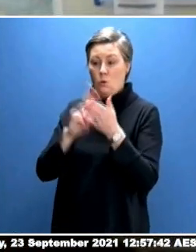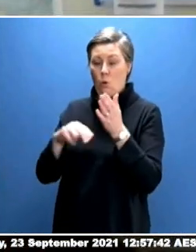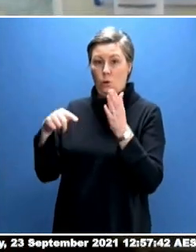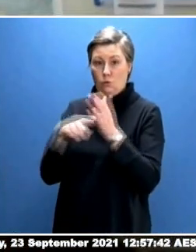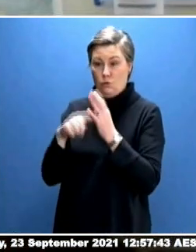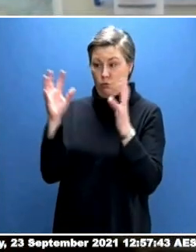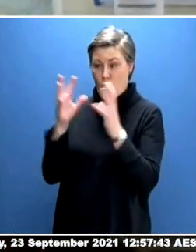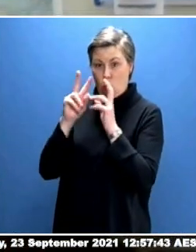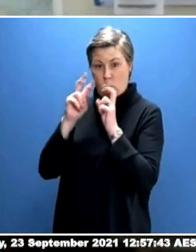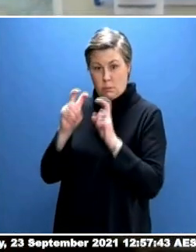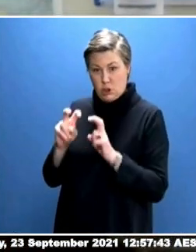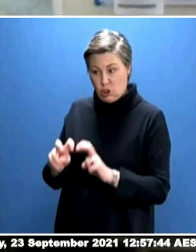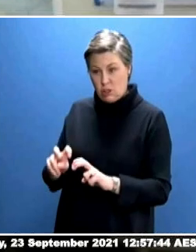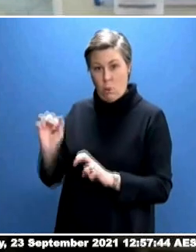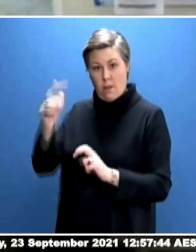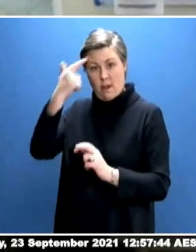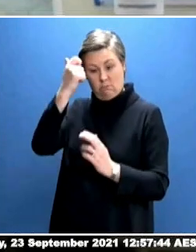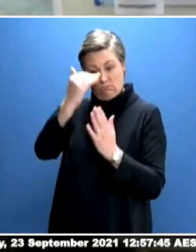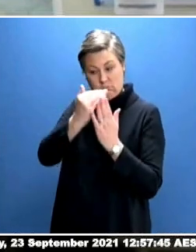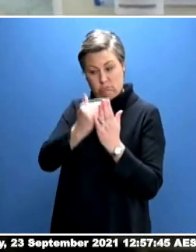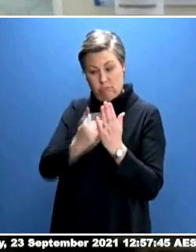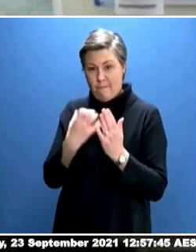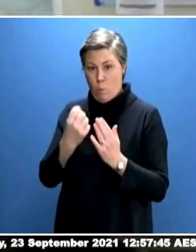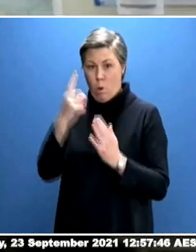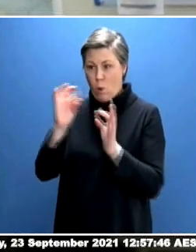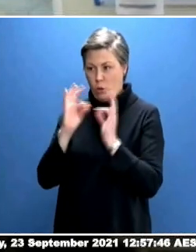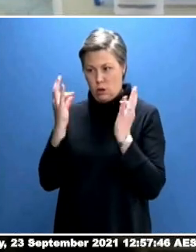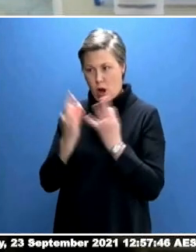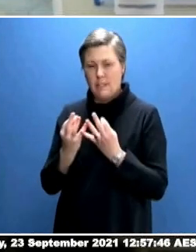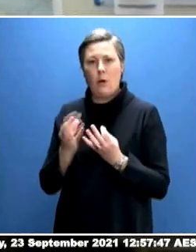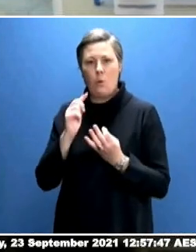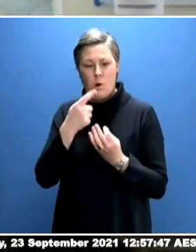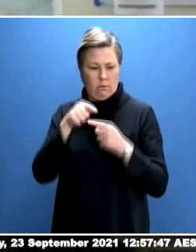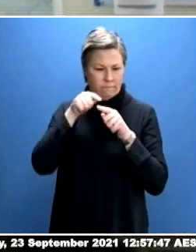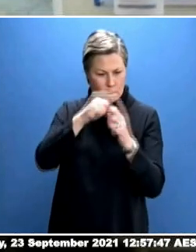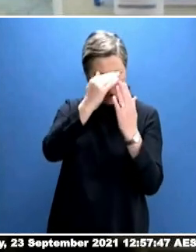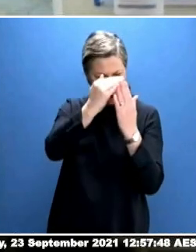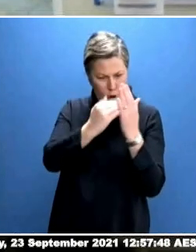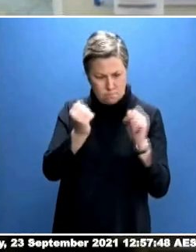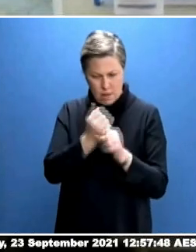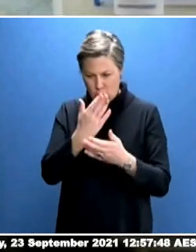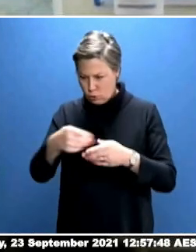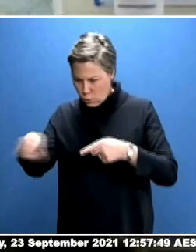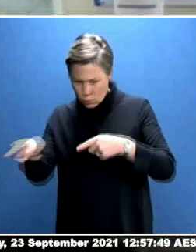the space of youth justice and child protection, so we have come some ways.